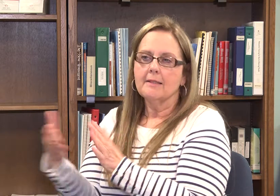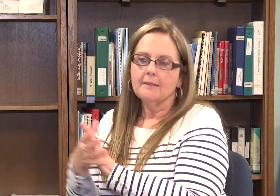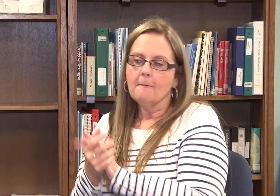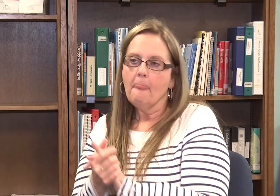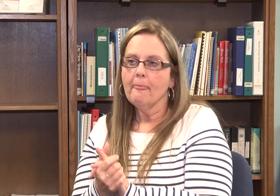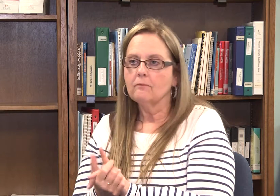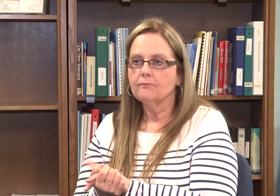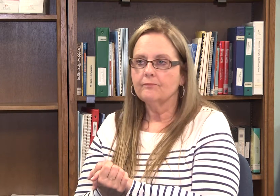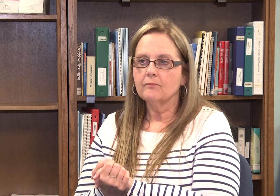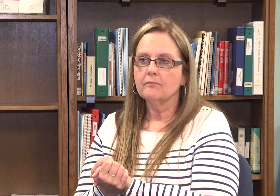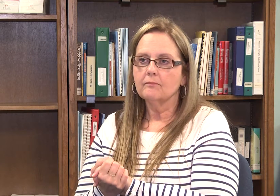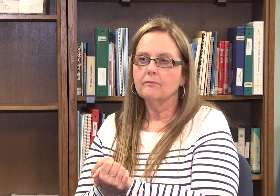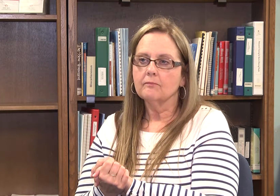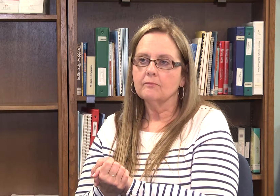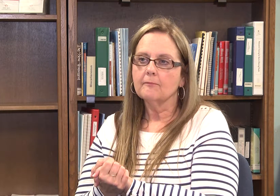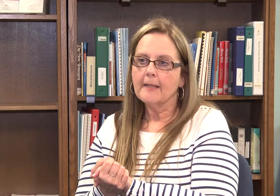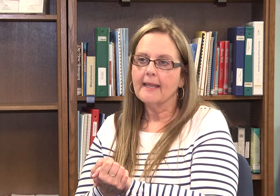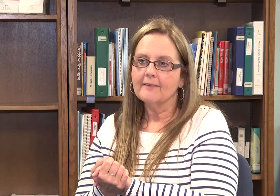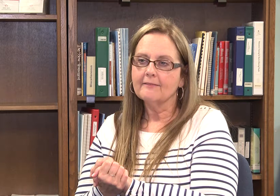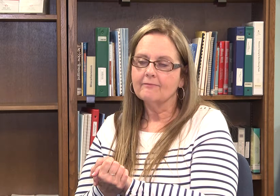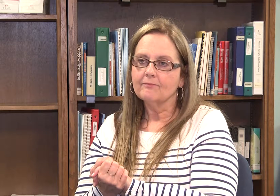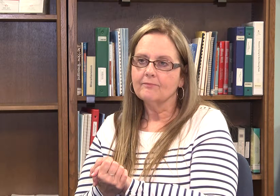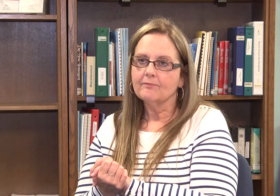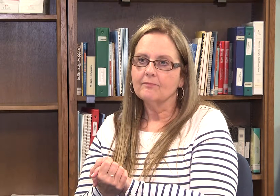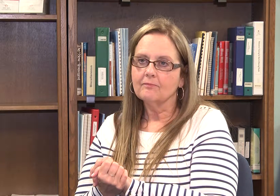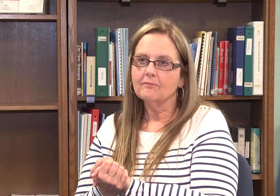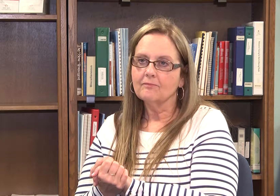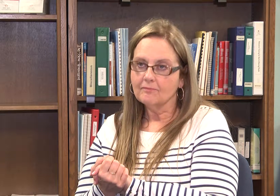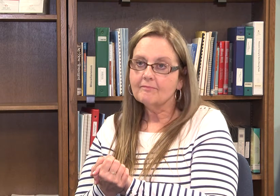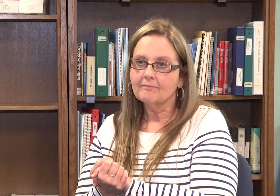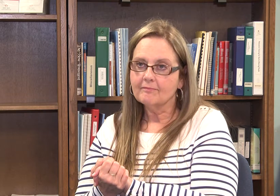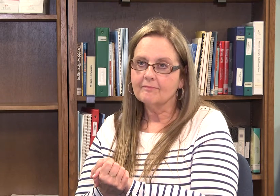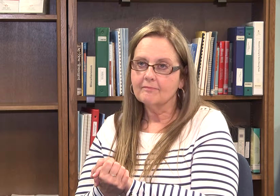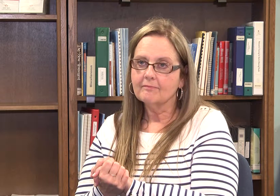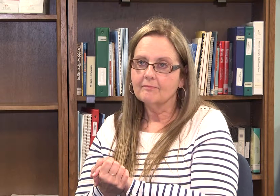So for that type of information contact the agencies, for example like CHS that has that